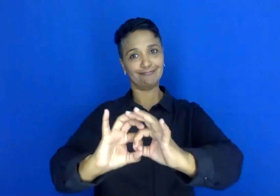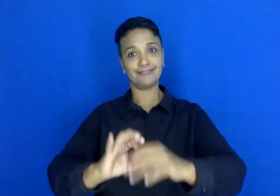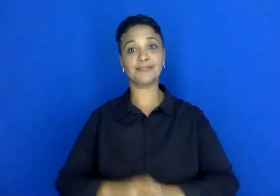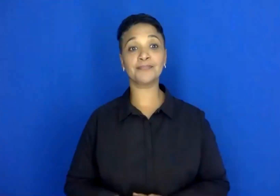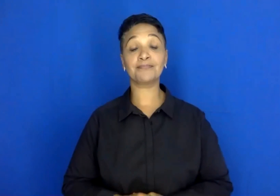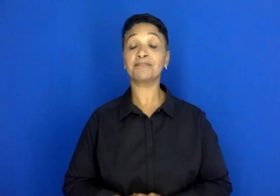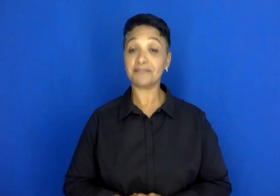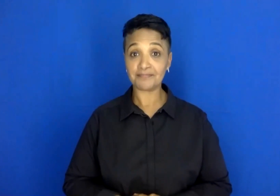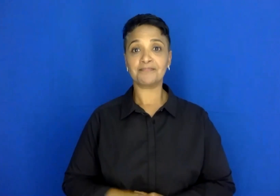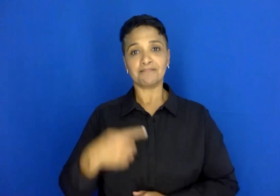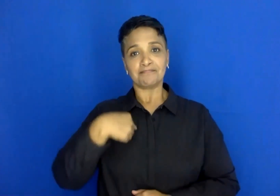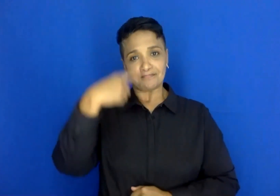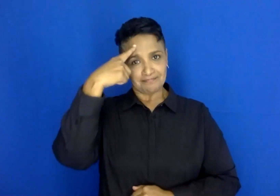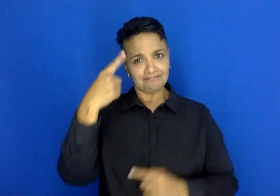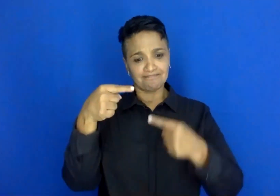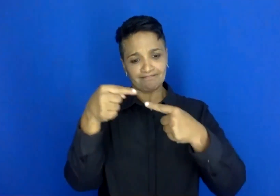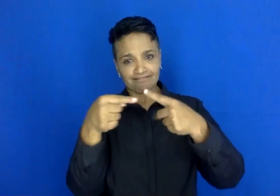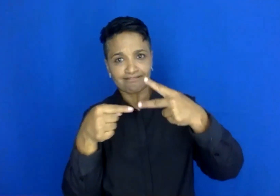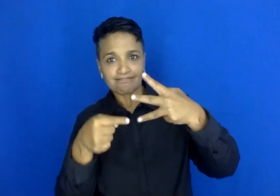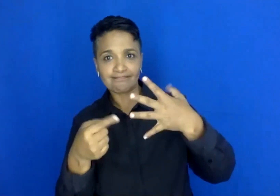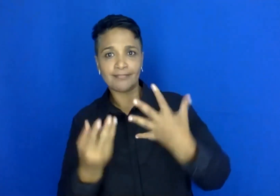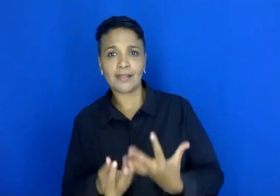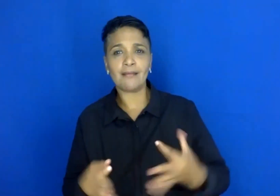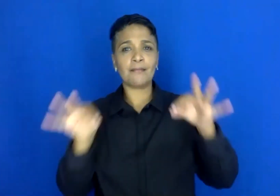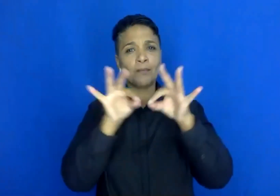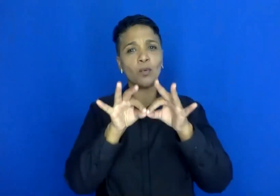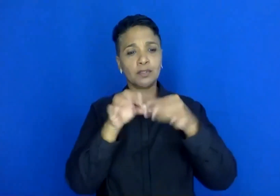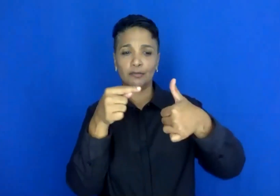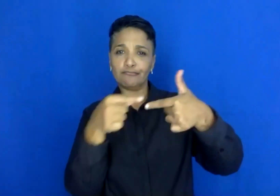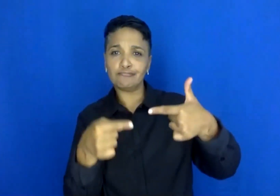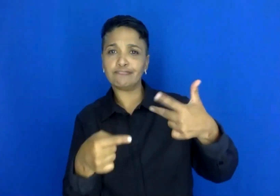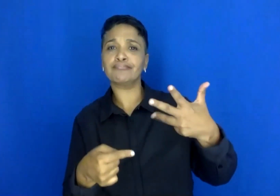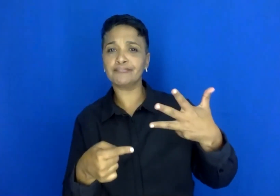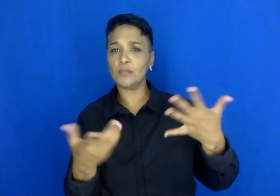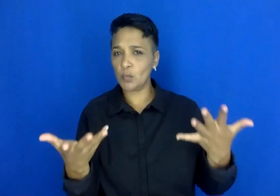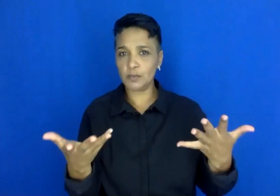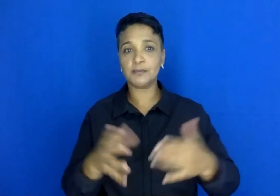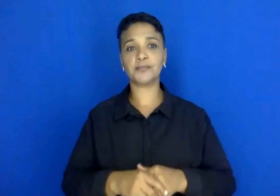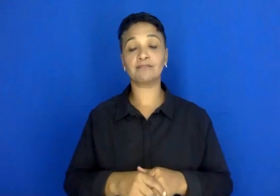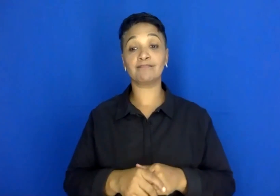uh came up uh that speakers brought up again to just reinforce uh inclusive participation really